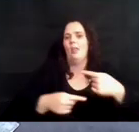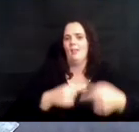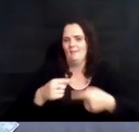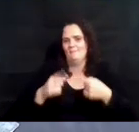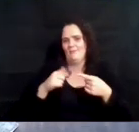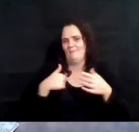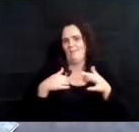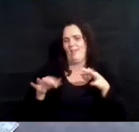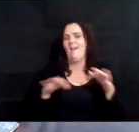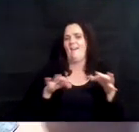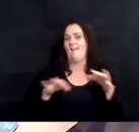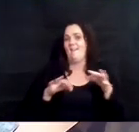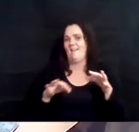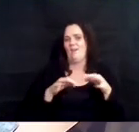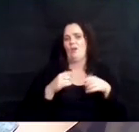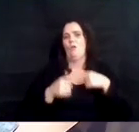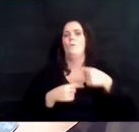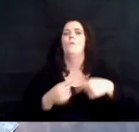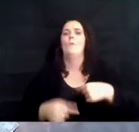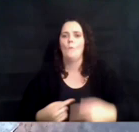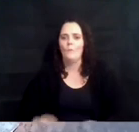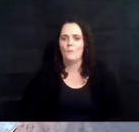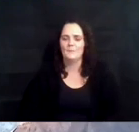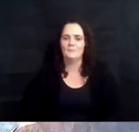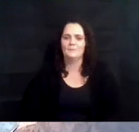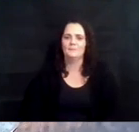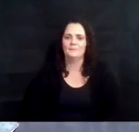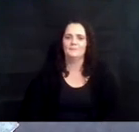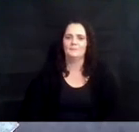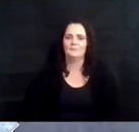Okay, alright, so he's gonna start going down,